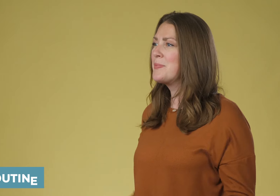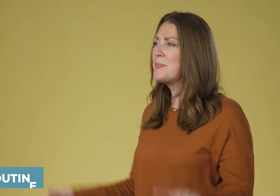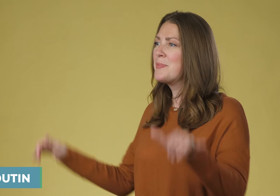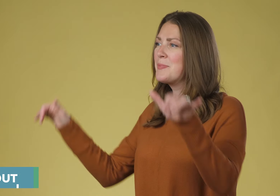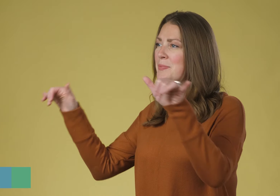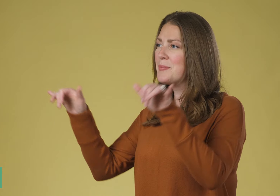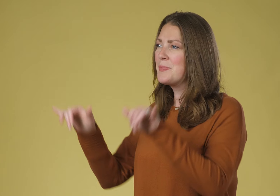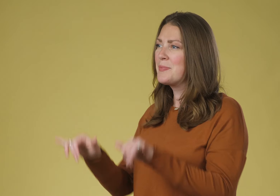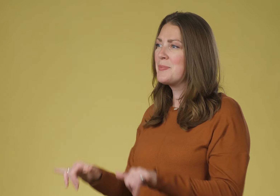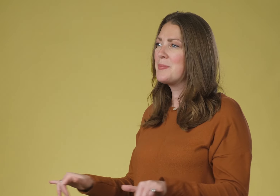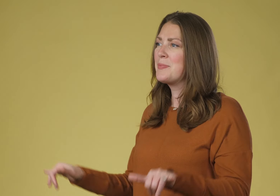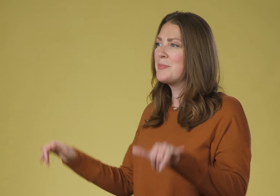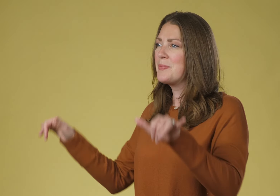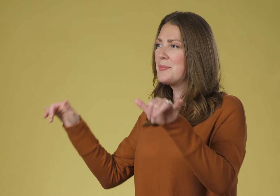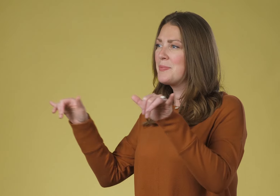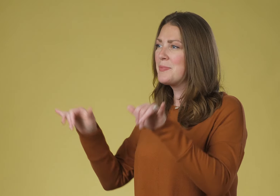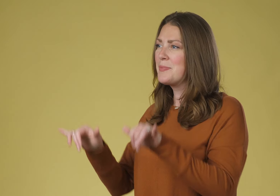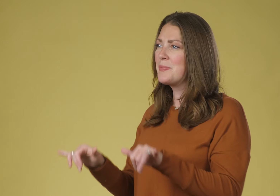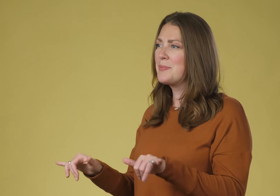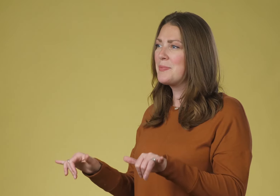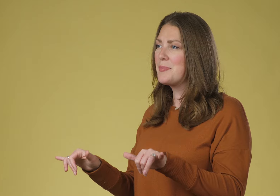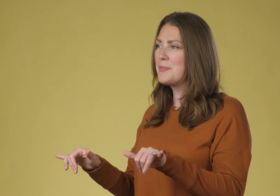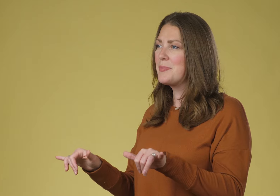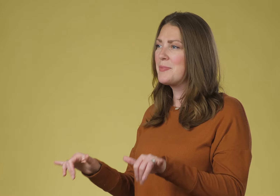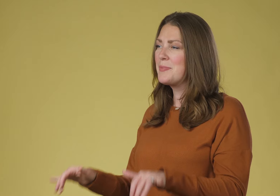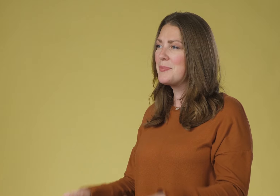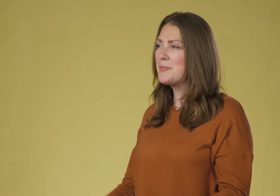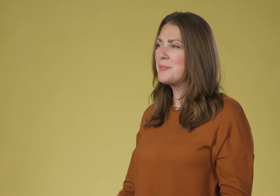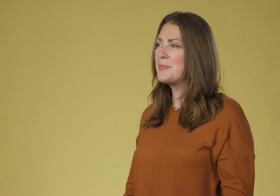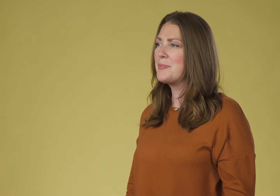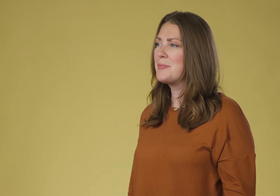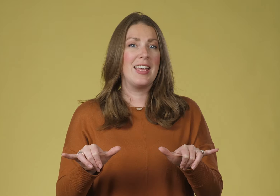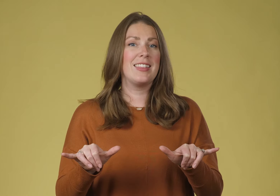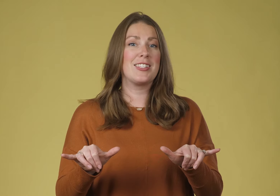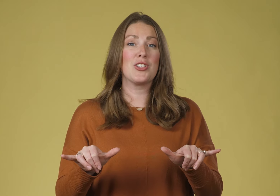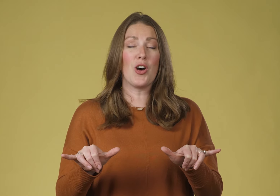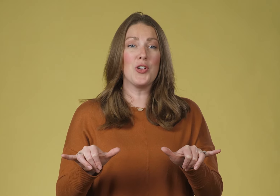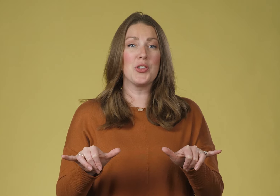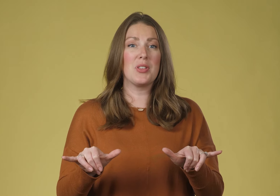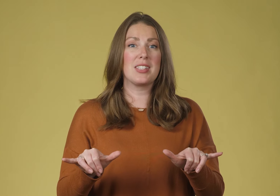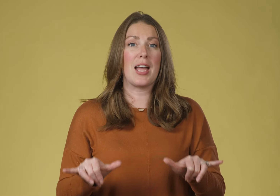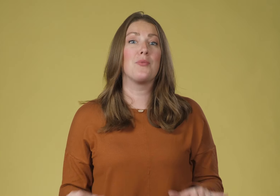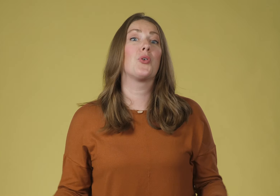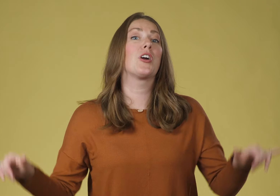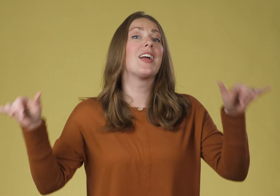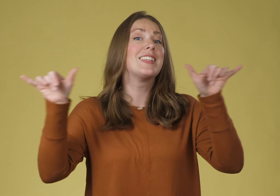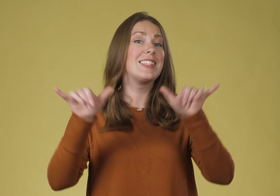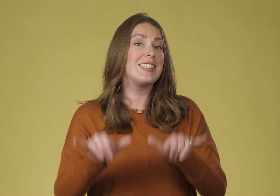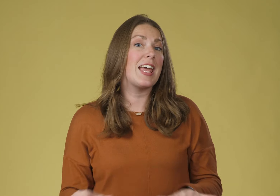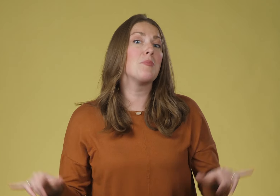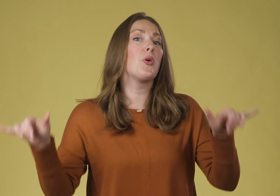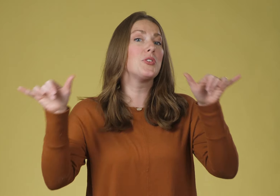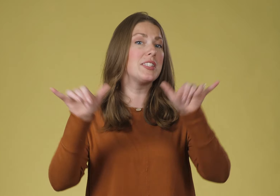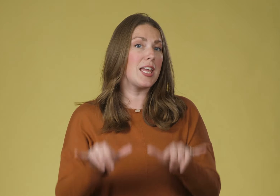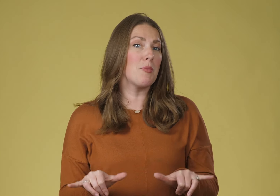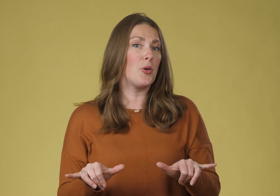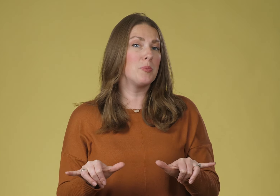You have these Y-shaped hands moving in a circular pattern. This is also the same for same old. Same old.